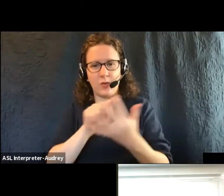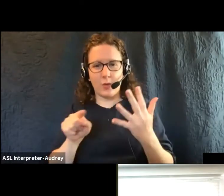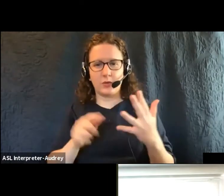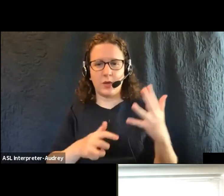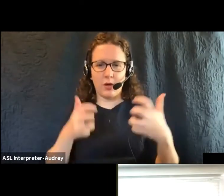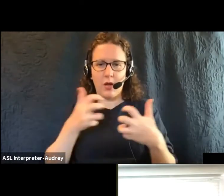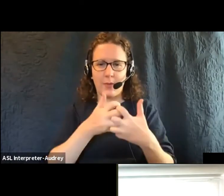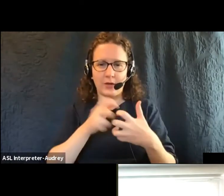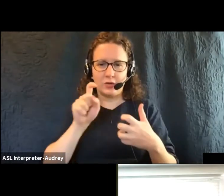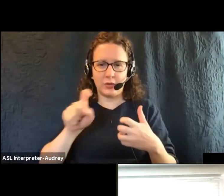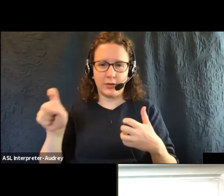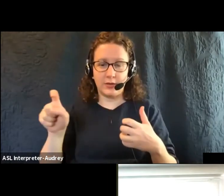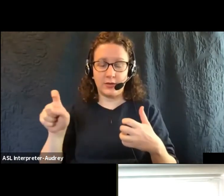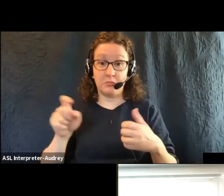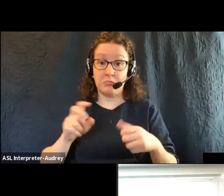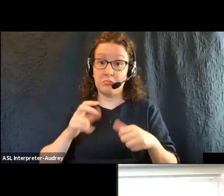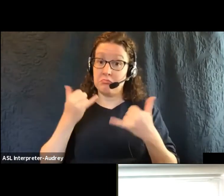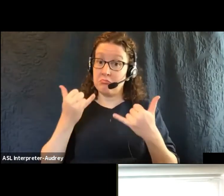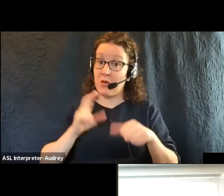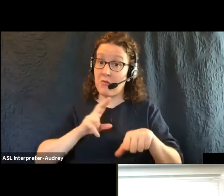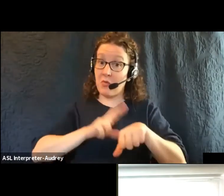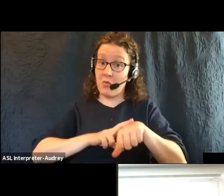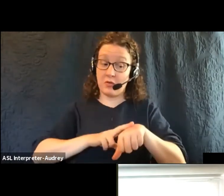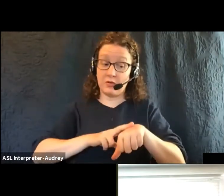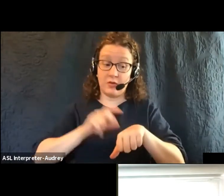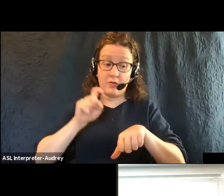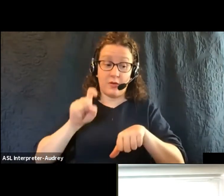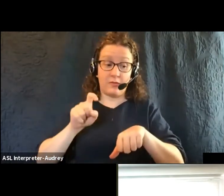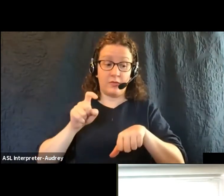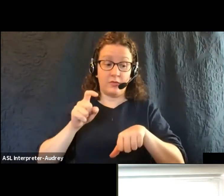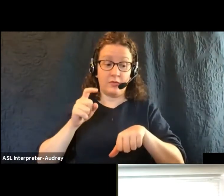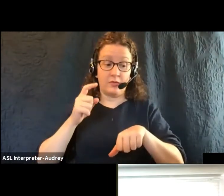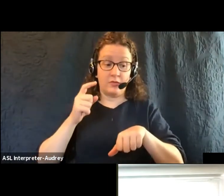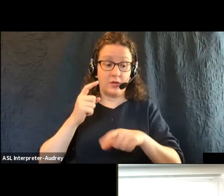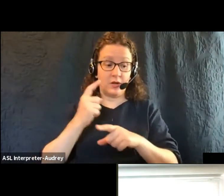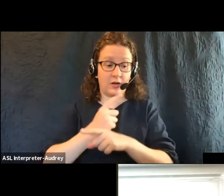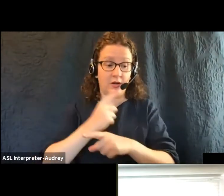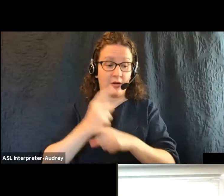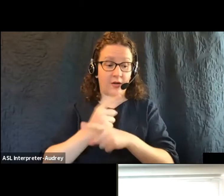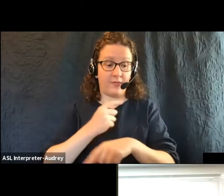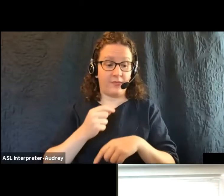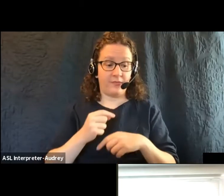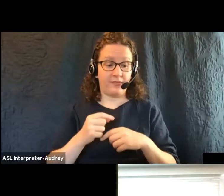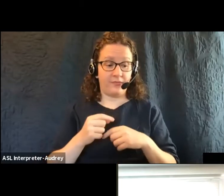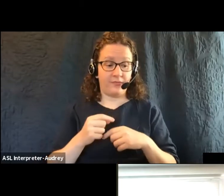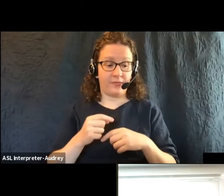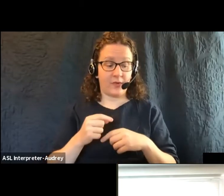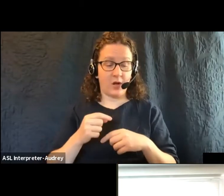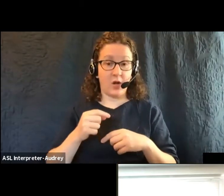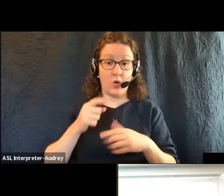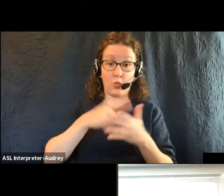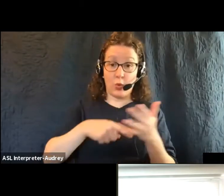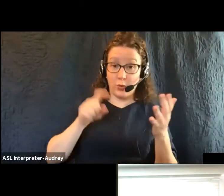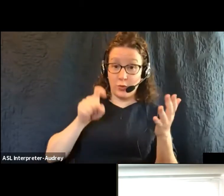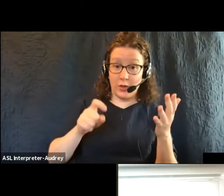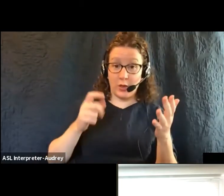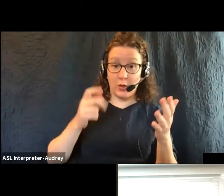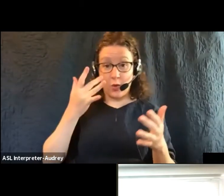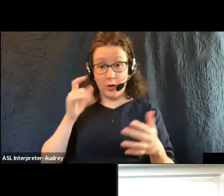Now, of course, you have to justify what you need and why you need it but the best part